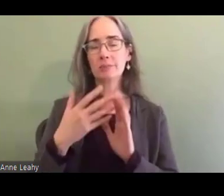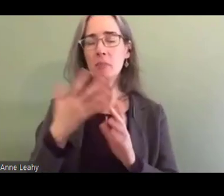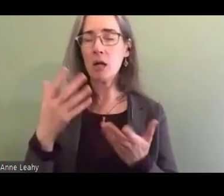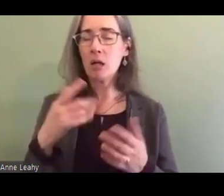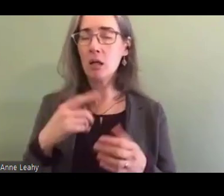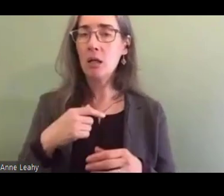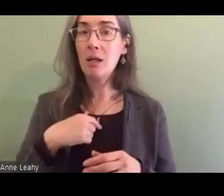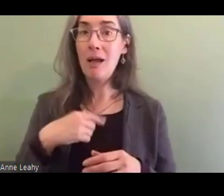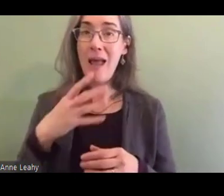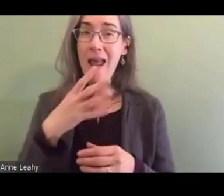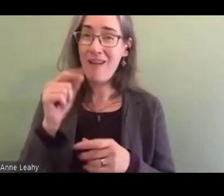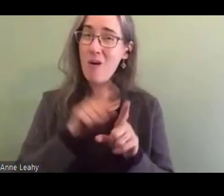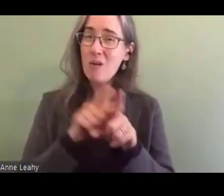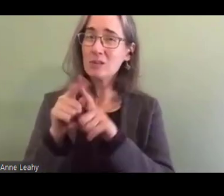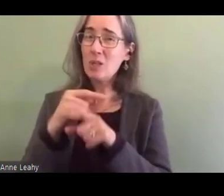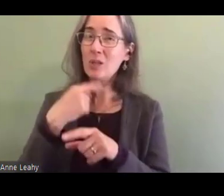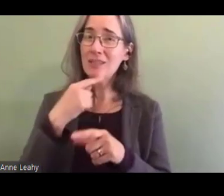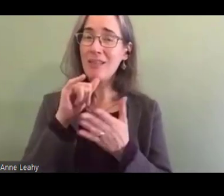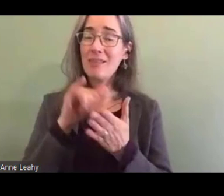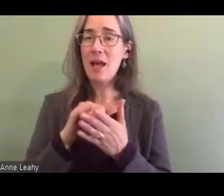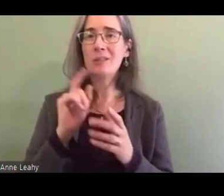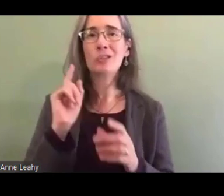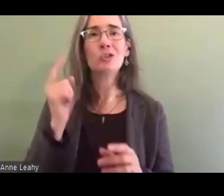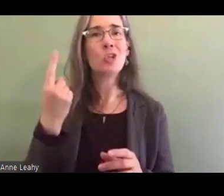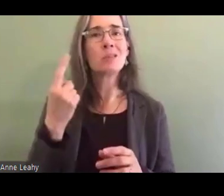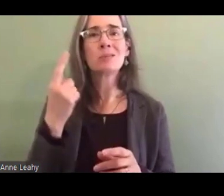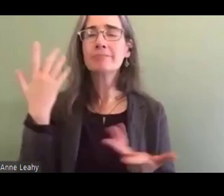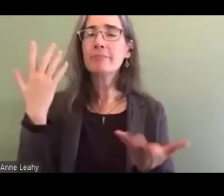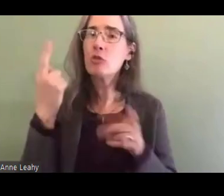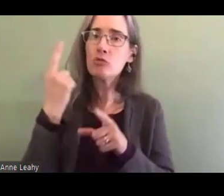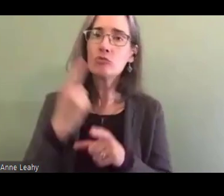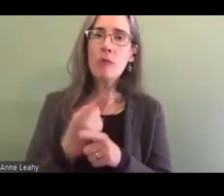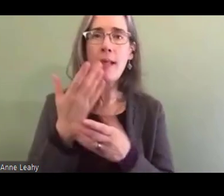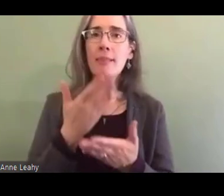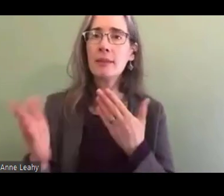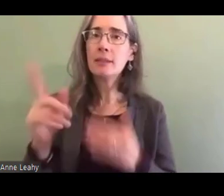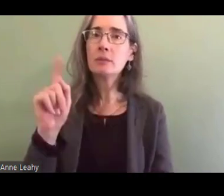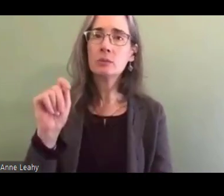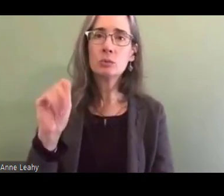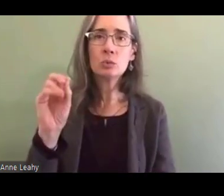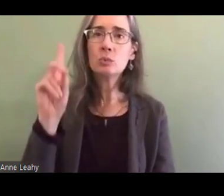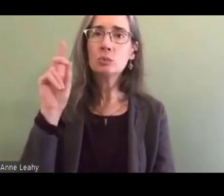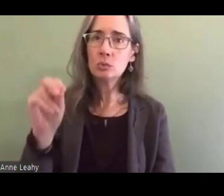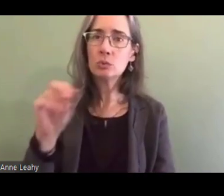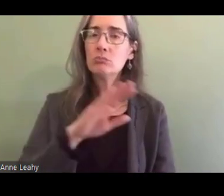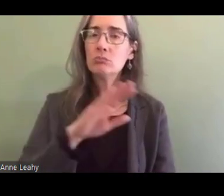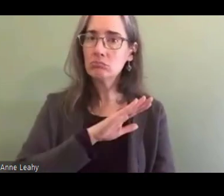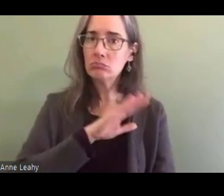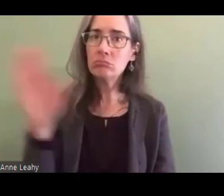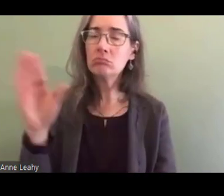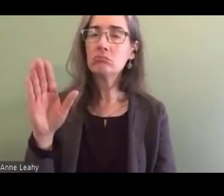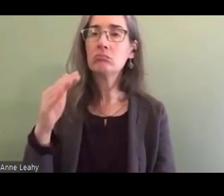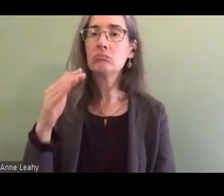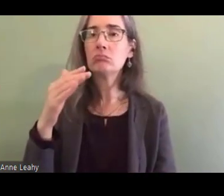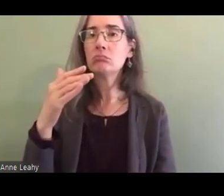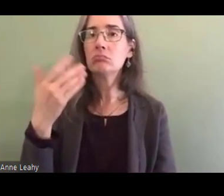And they are also saying that it was just the right thing to do, banks and Google and